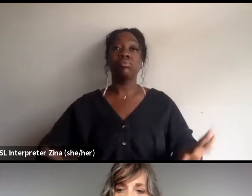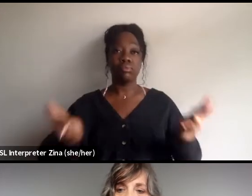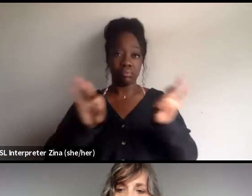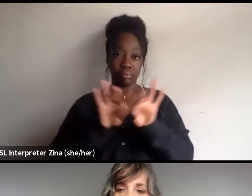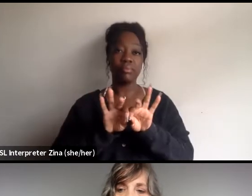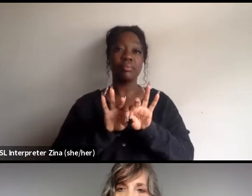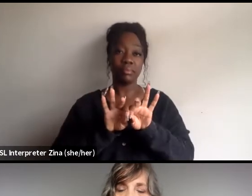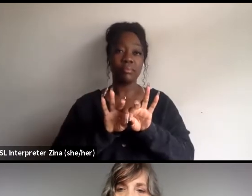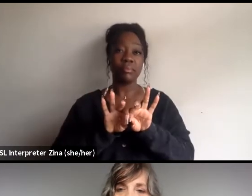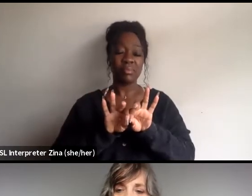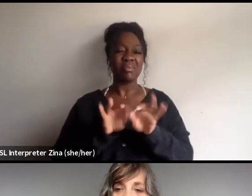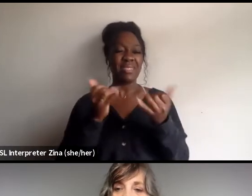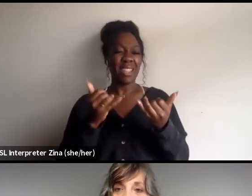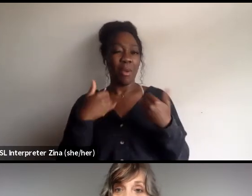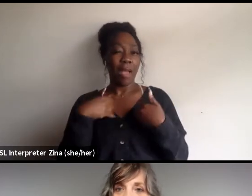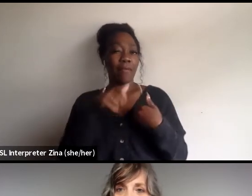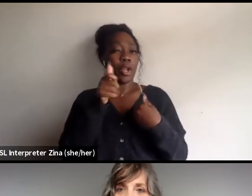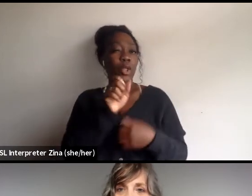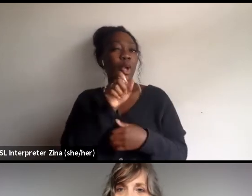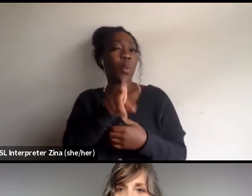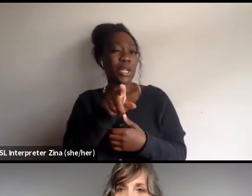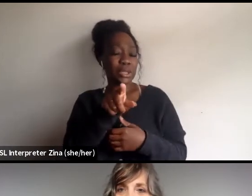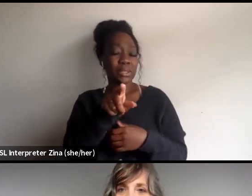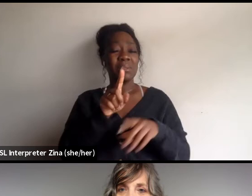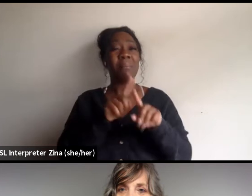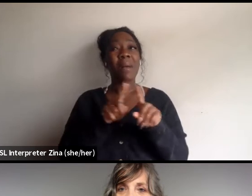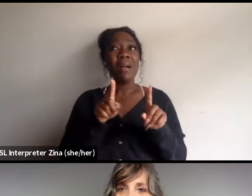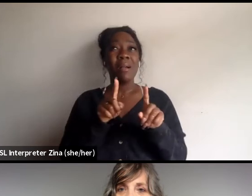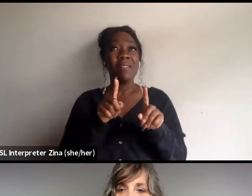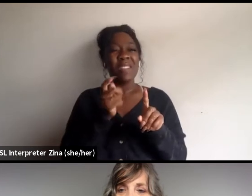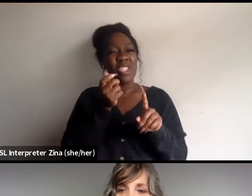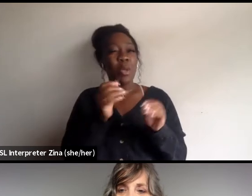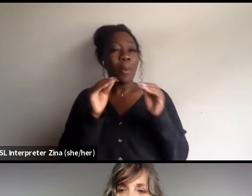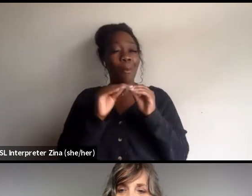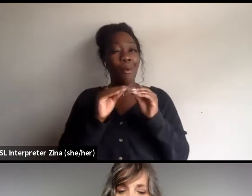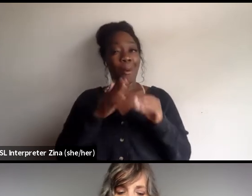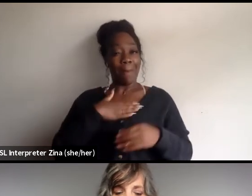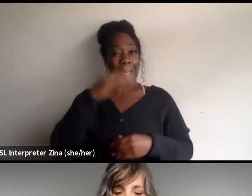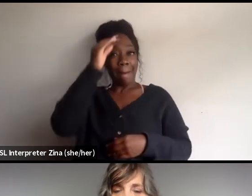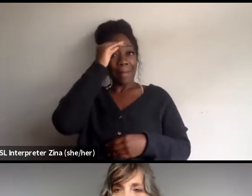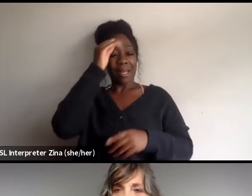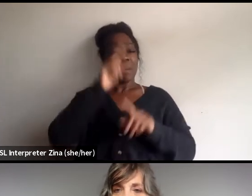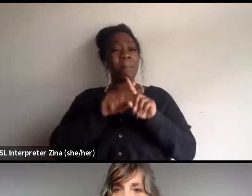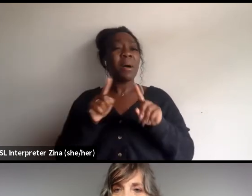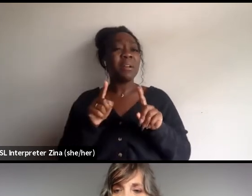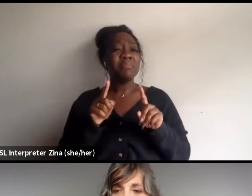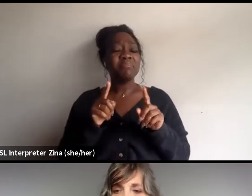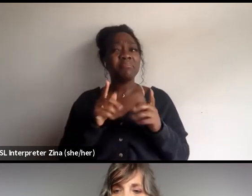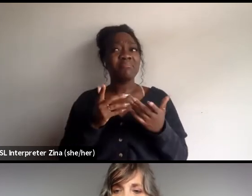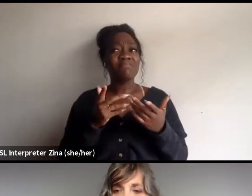This is a subjective question but what would you say it equity looks like in the performing arts field?